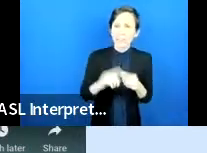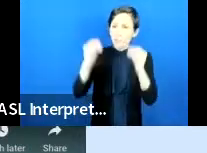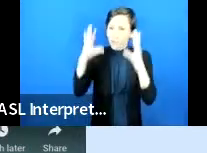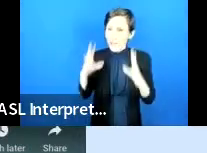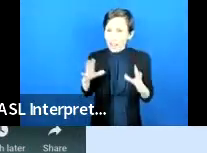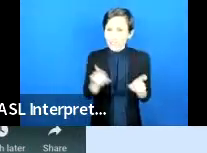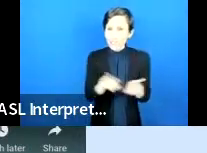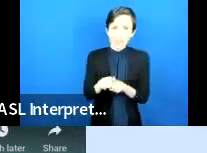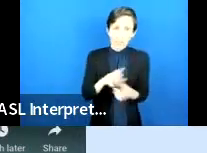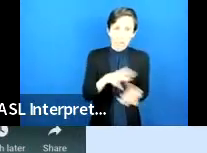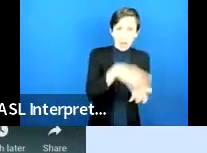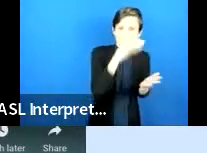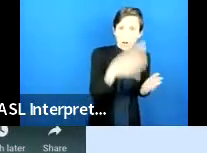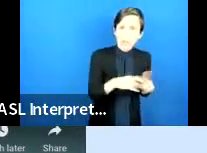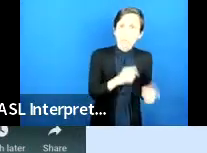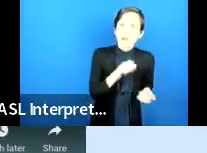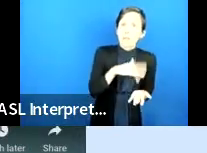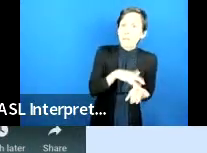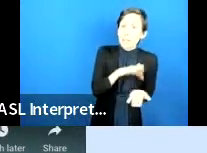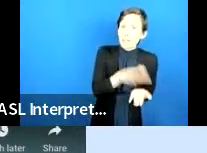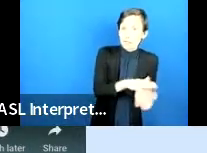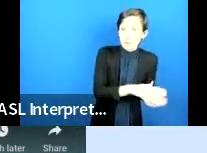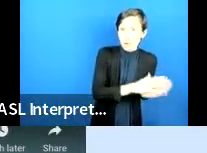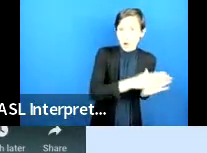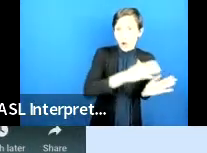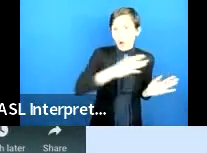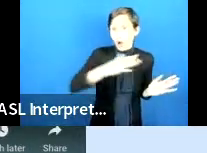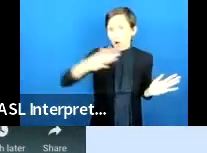as learners from middle school all the way through academic residency.